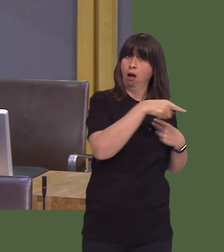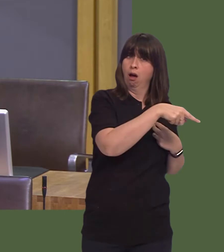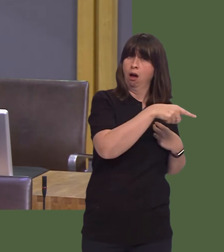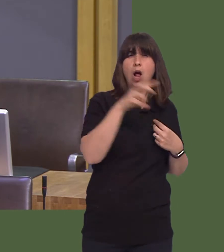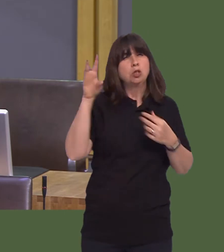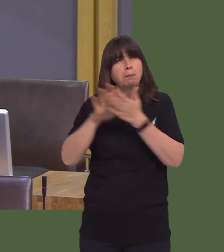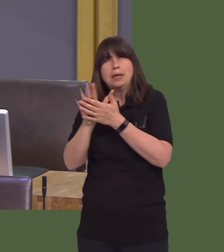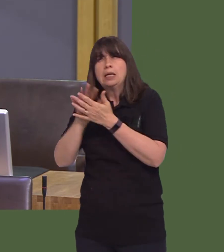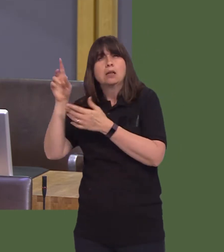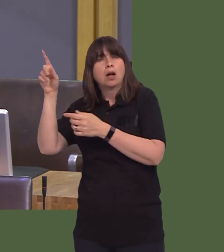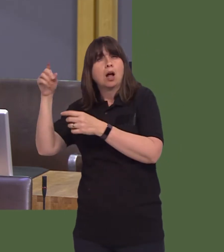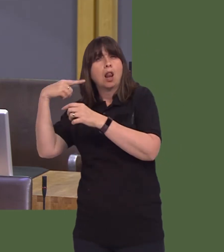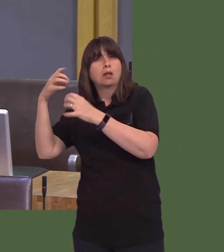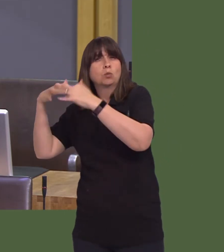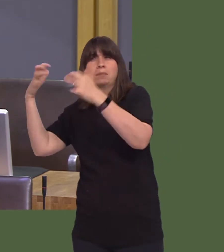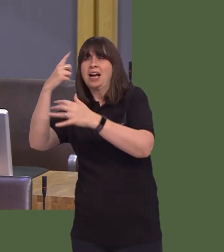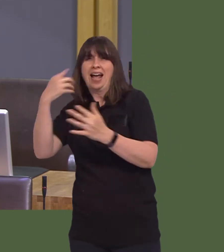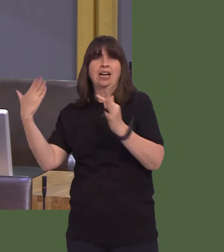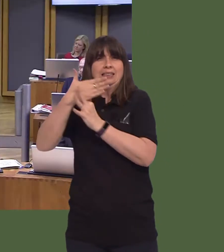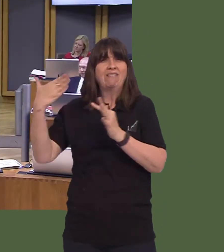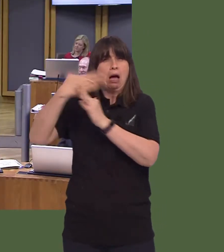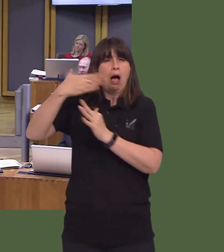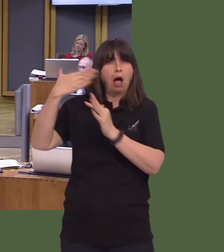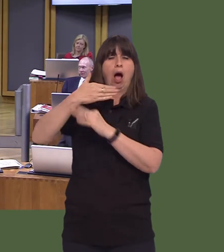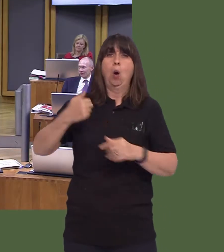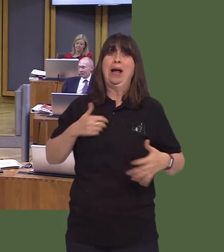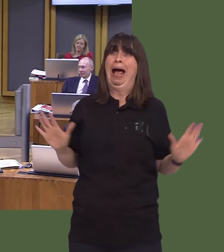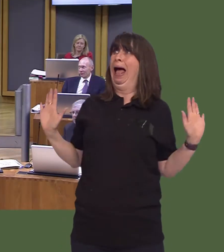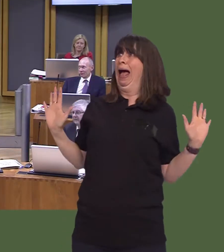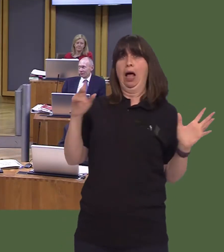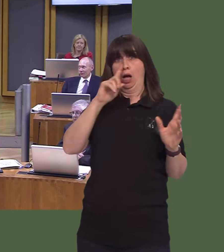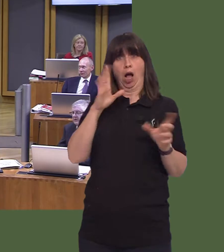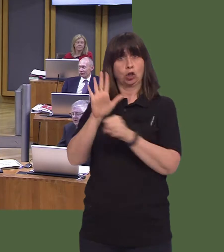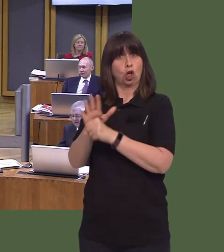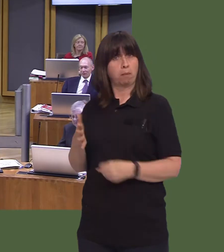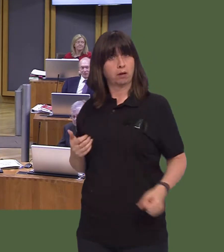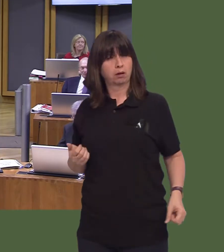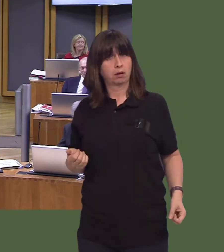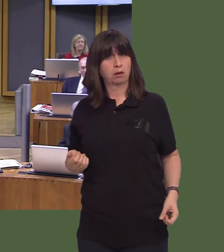our Assembly and there is absolutely nothing we can do about it? Carwyn Jones AM: The way she presentsó.